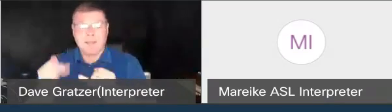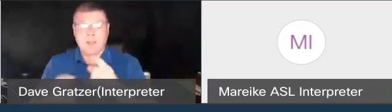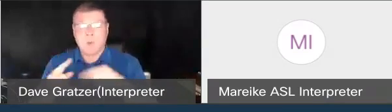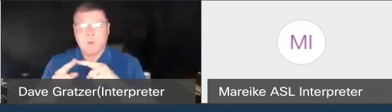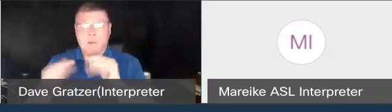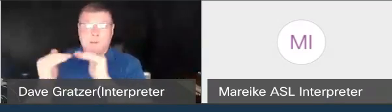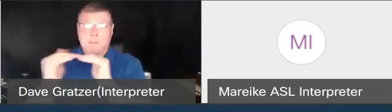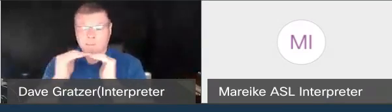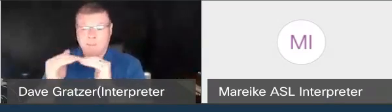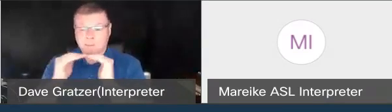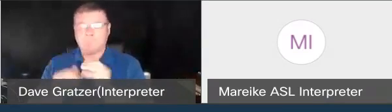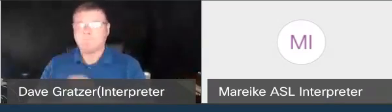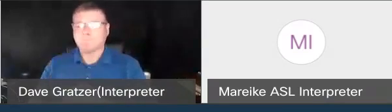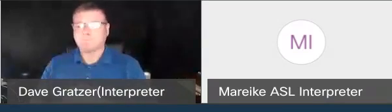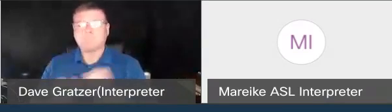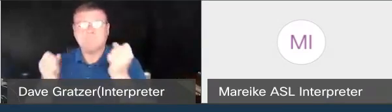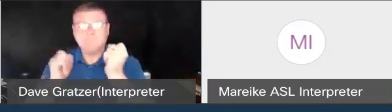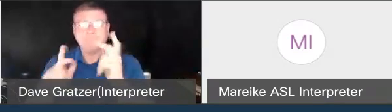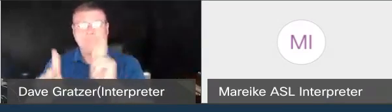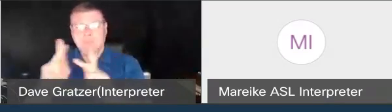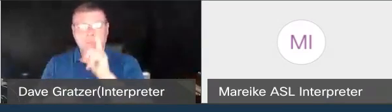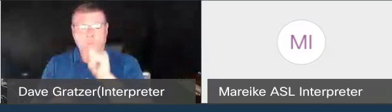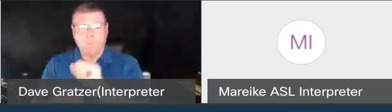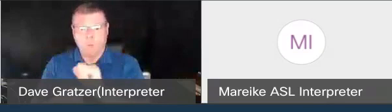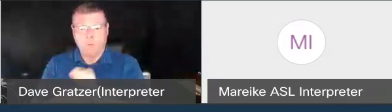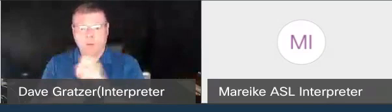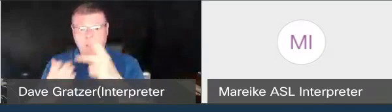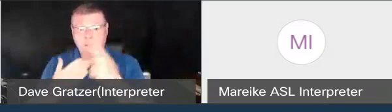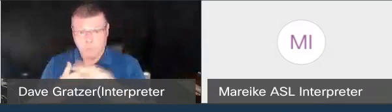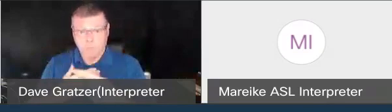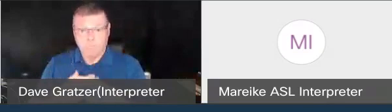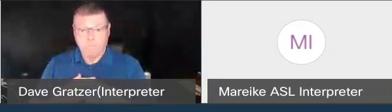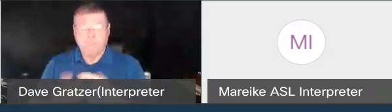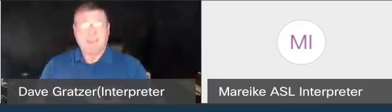uh, many of the folks that work at, uh, you know, in our programs have lived experience.